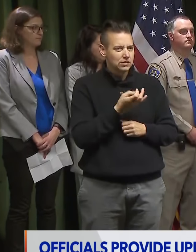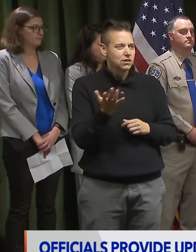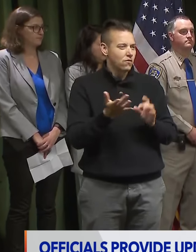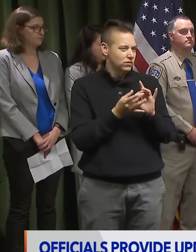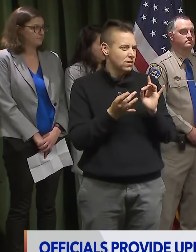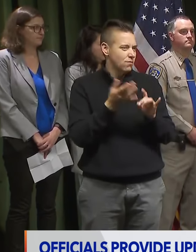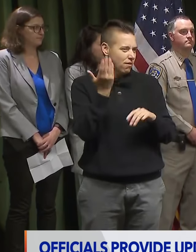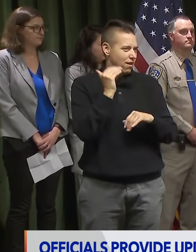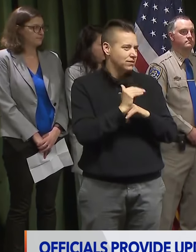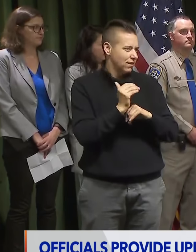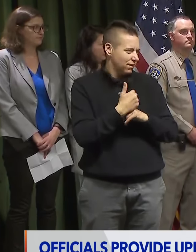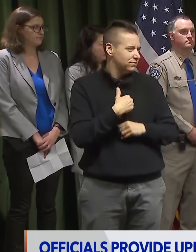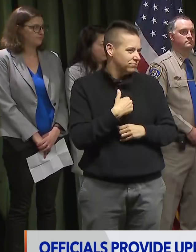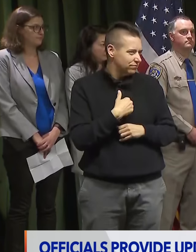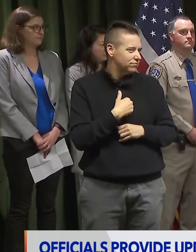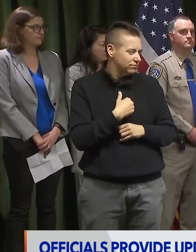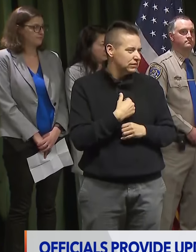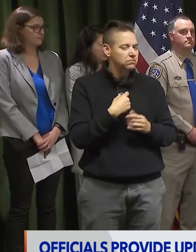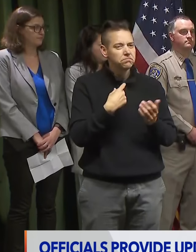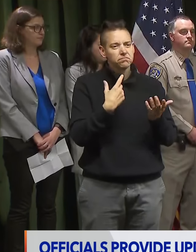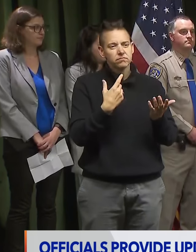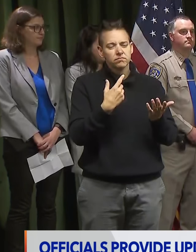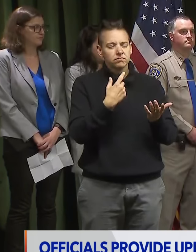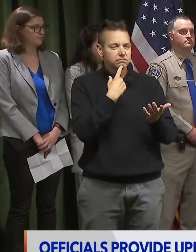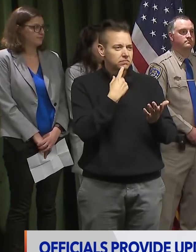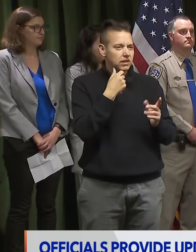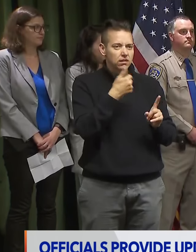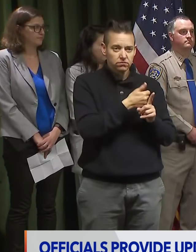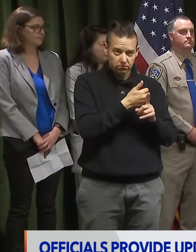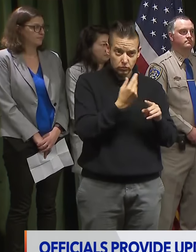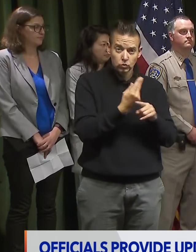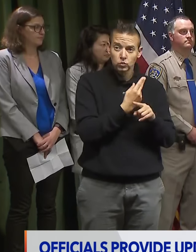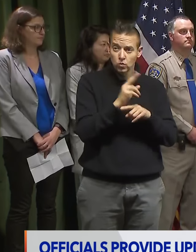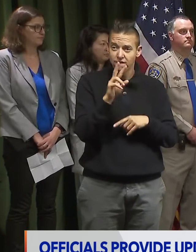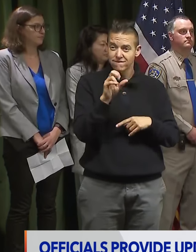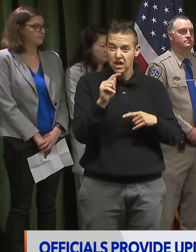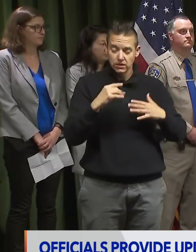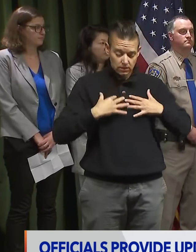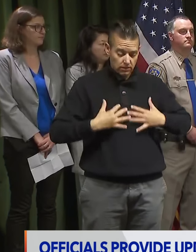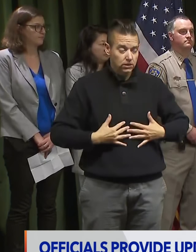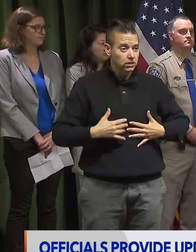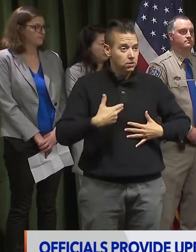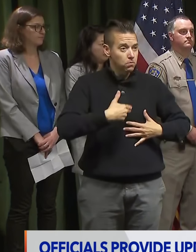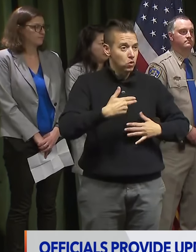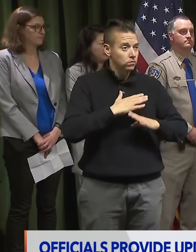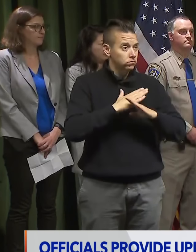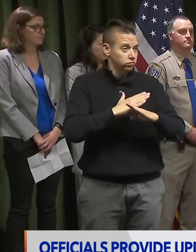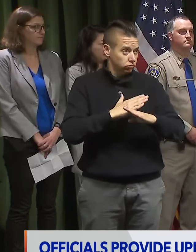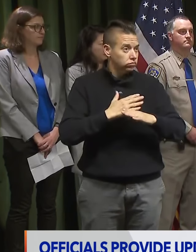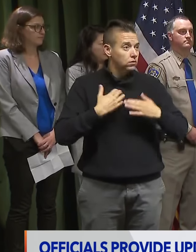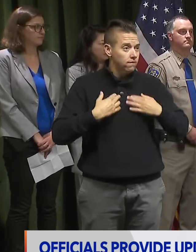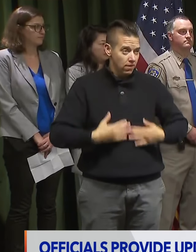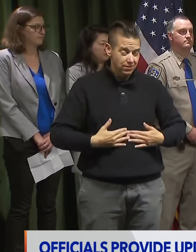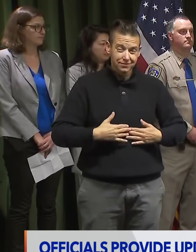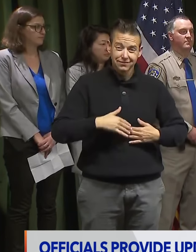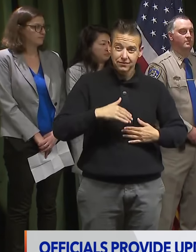THANKFUL. THAT DEPUTY S PORTAL IS DOING WELL AND HE'S RECOVERING AT HOME. I MADE SEVERAL STATEMENTS LAST NIGHT